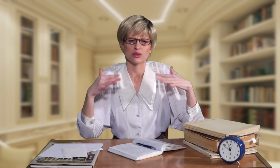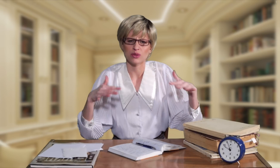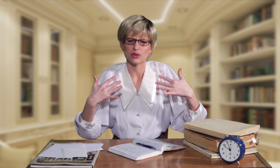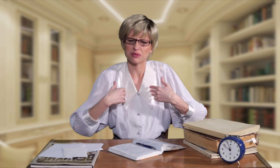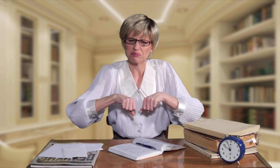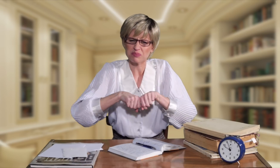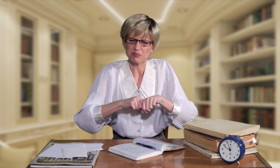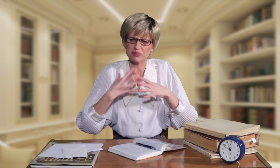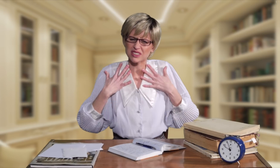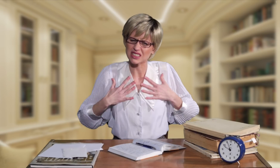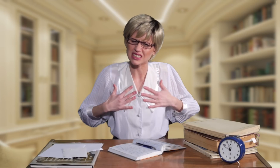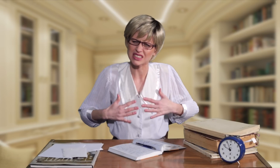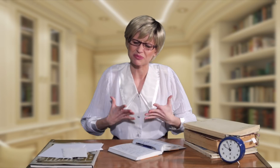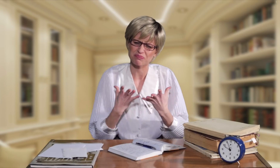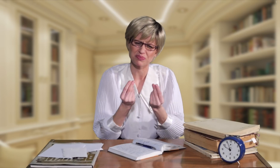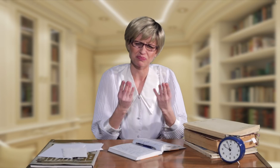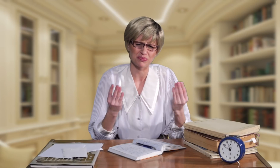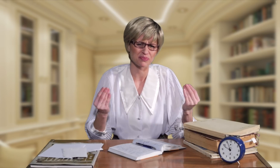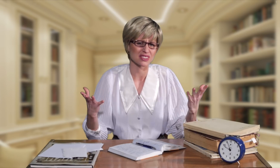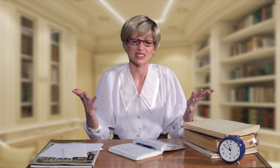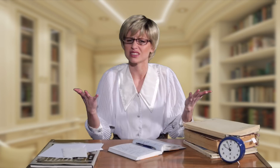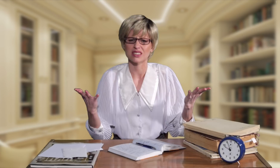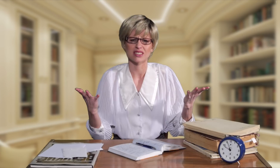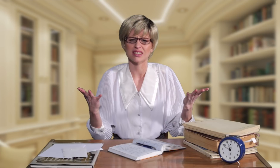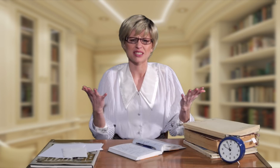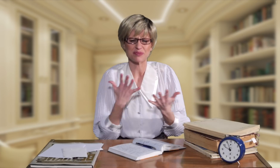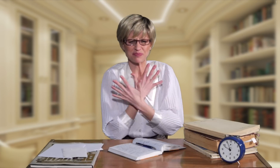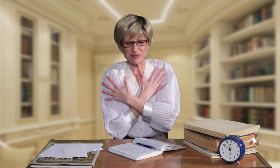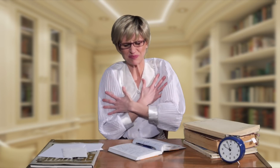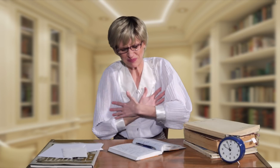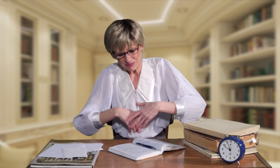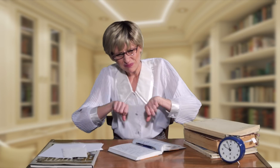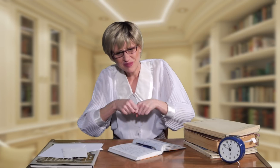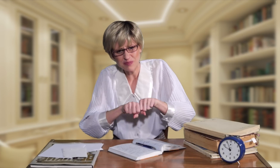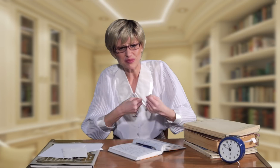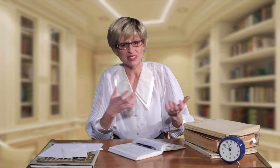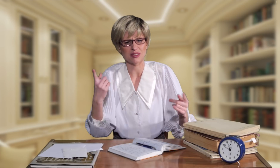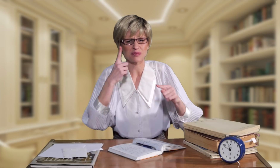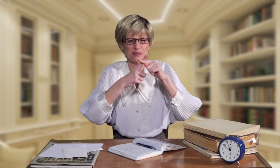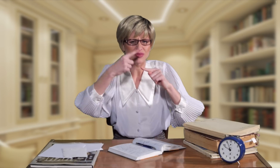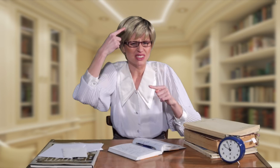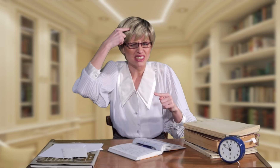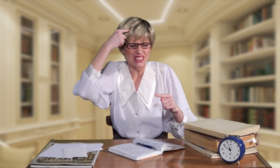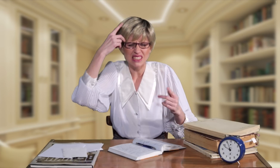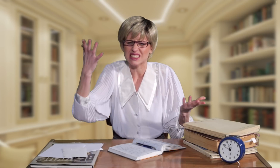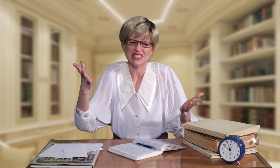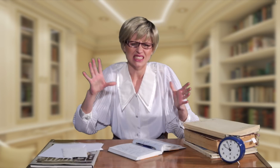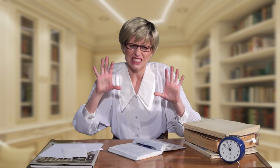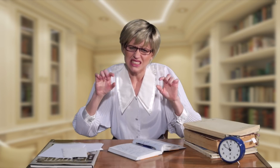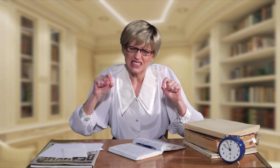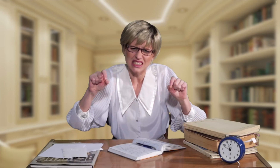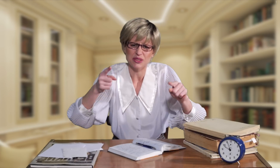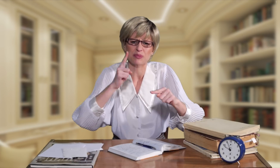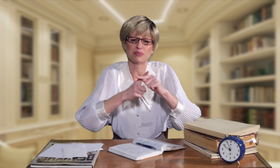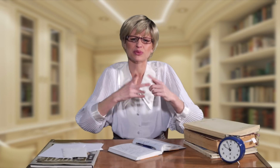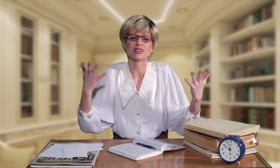I broke many bones, survived a terrible case of cancer,